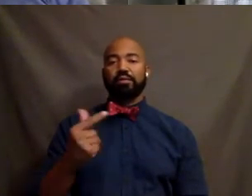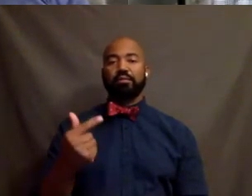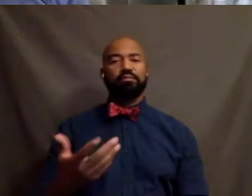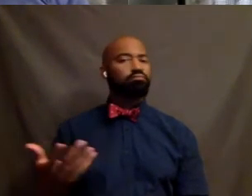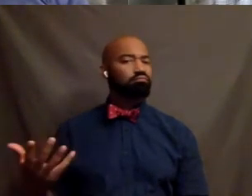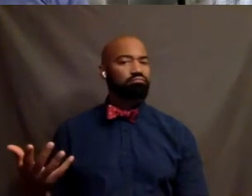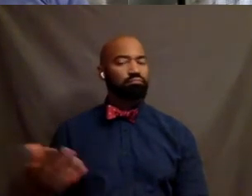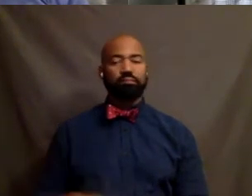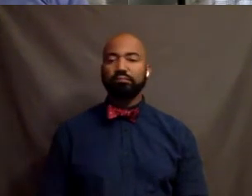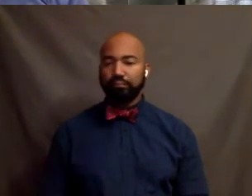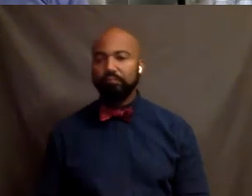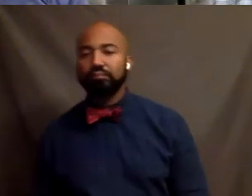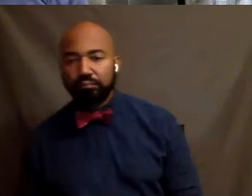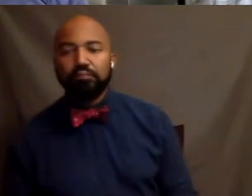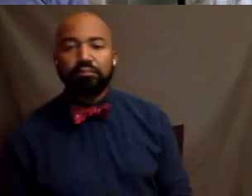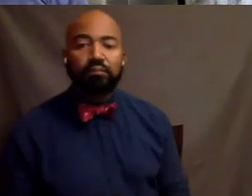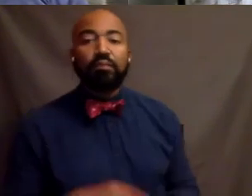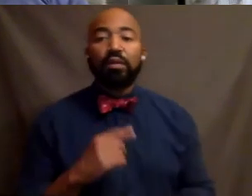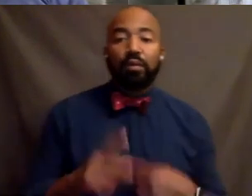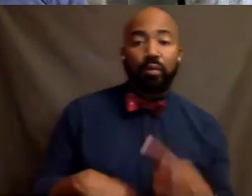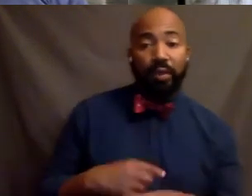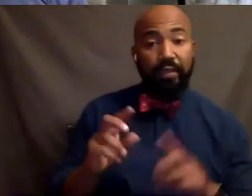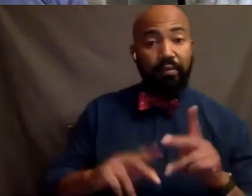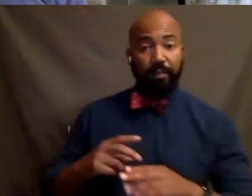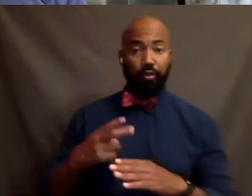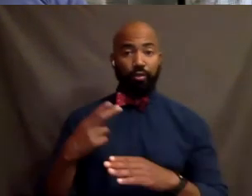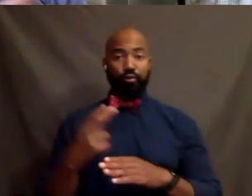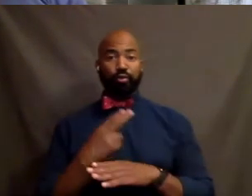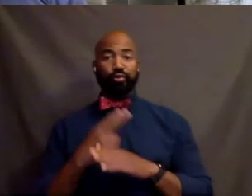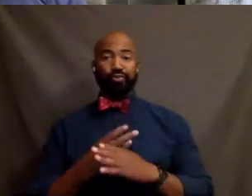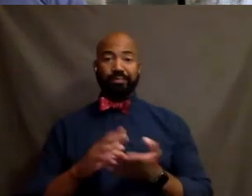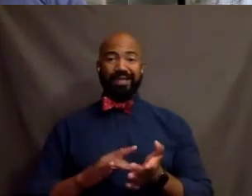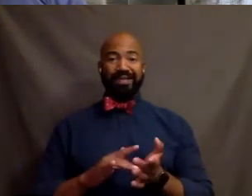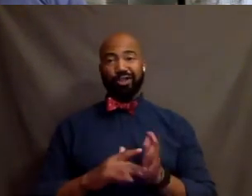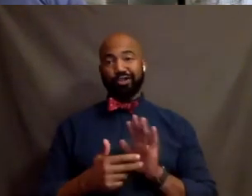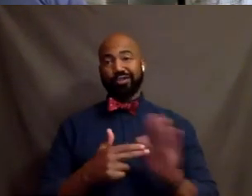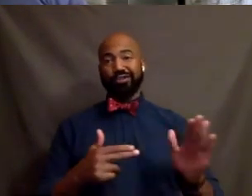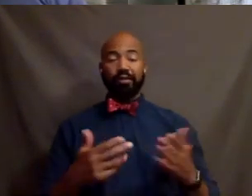when people are using medications at what we might consider sub-therapeutic,